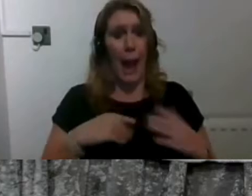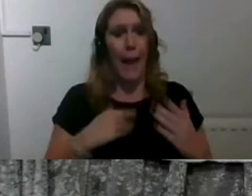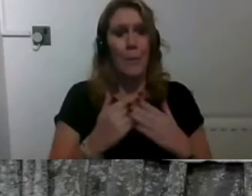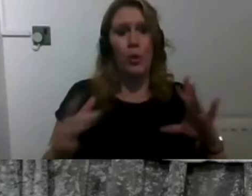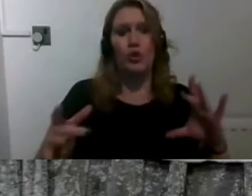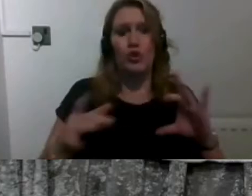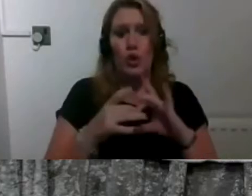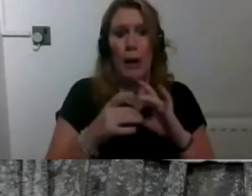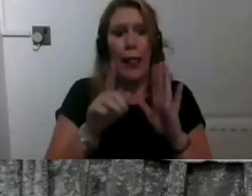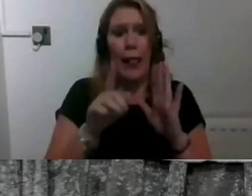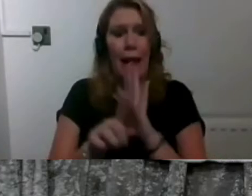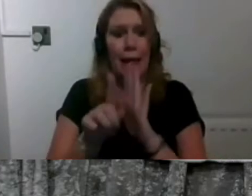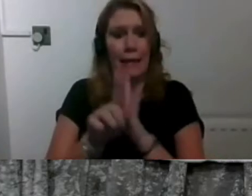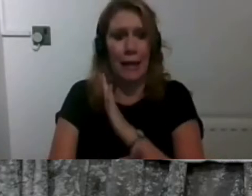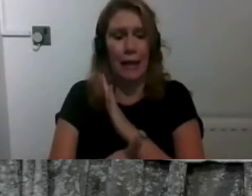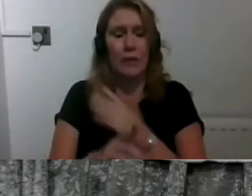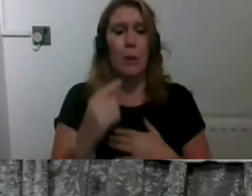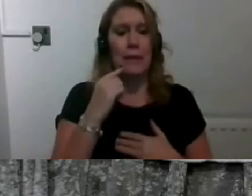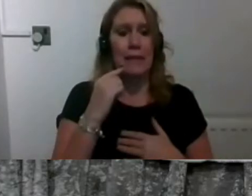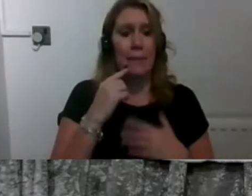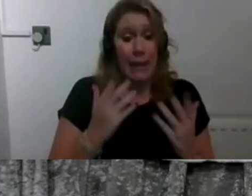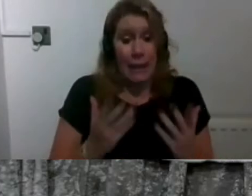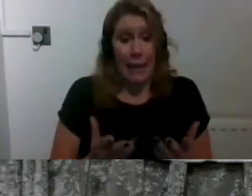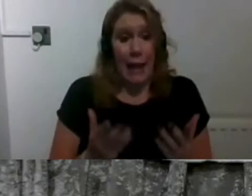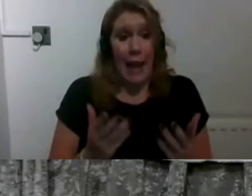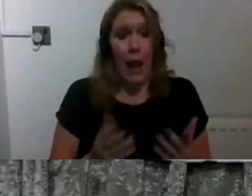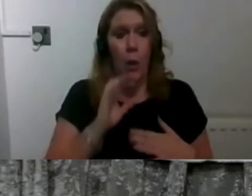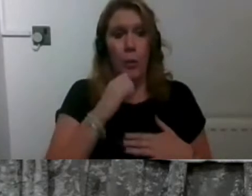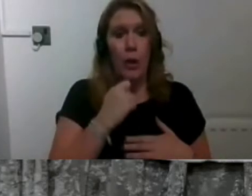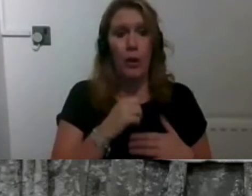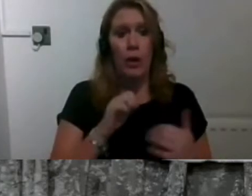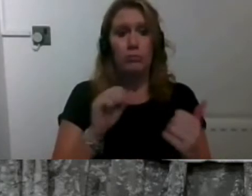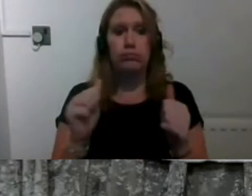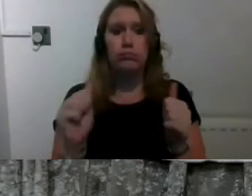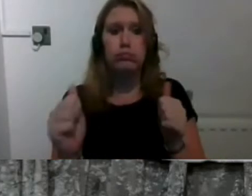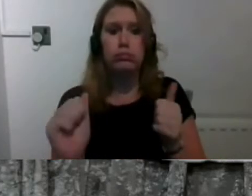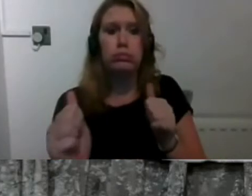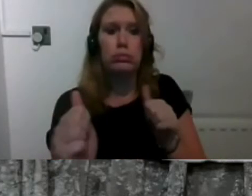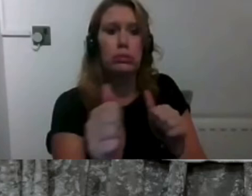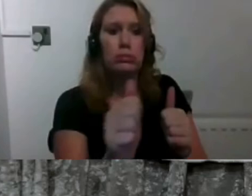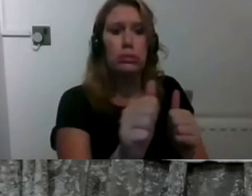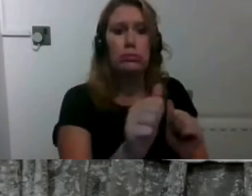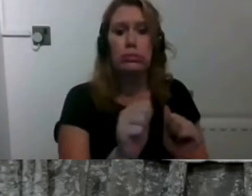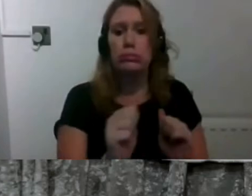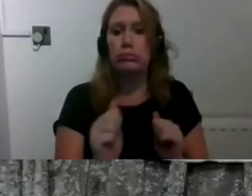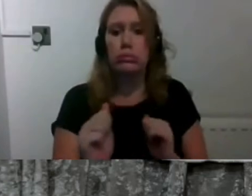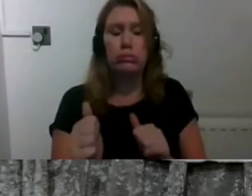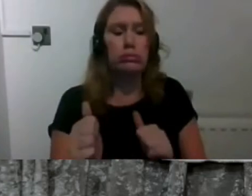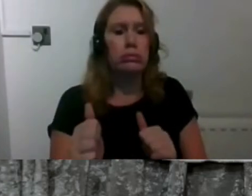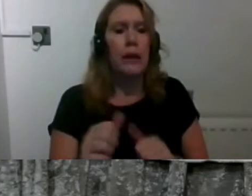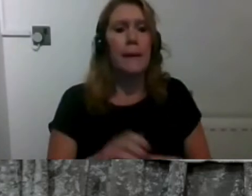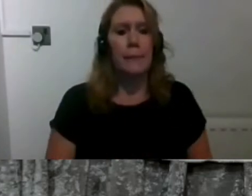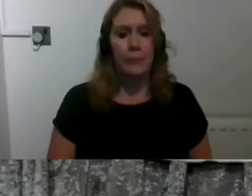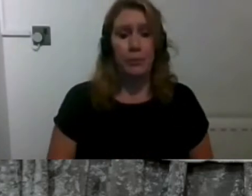for now just going to go round and round, and get people to share poems. We have